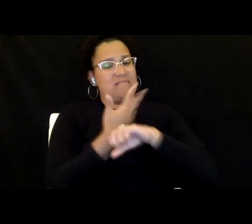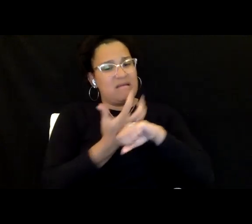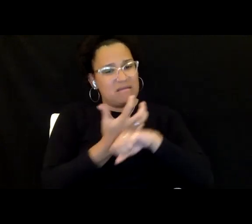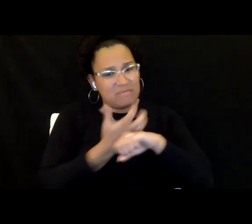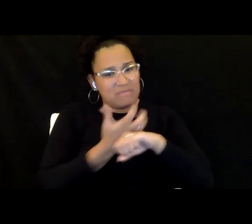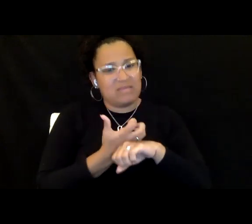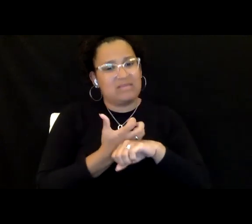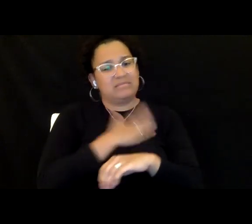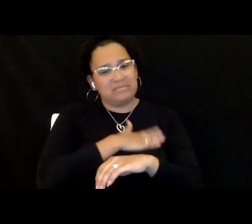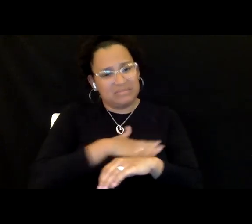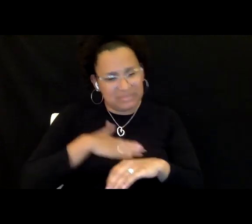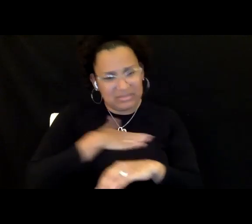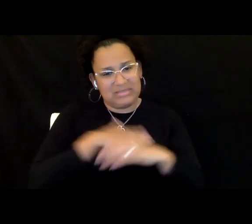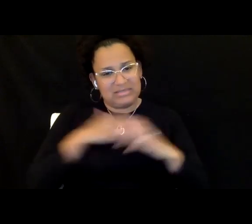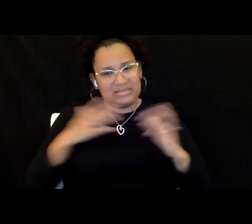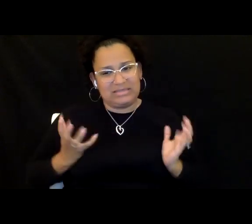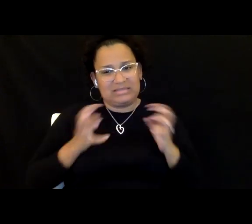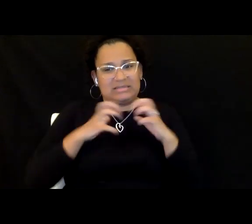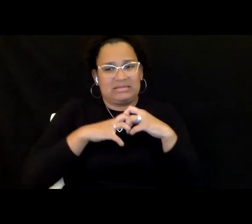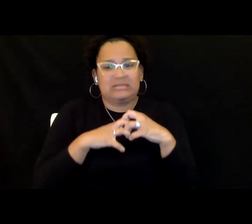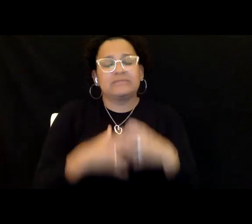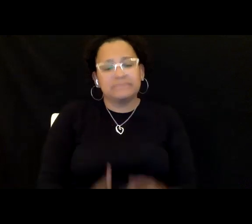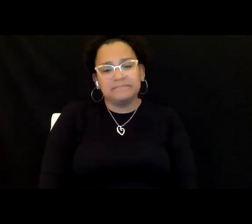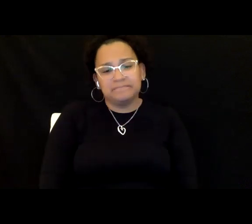Tate N. Oquendo: Please press me back together, thank you.